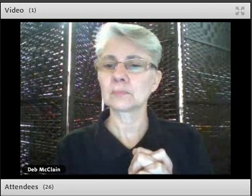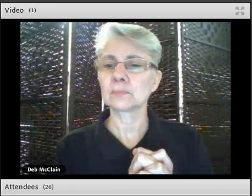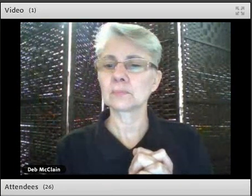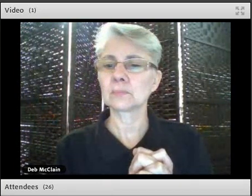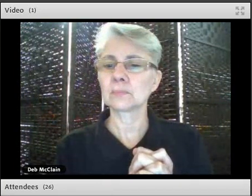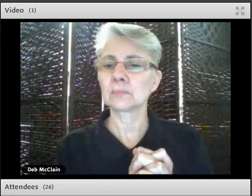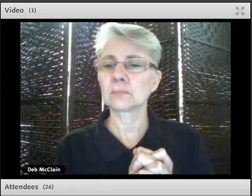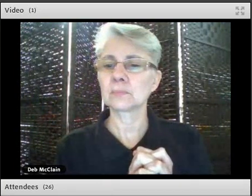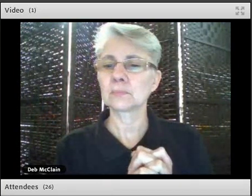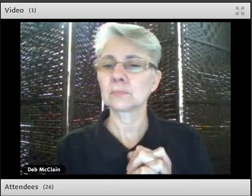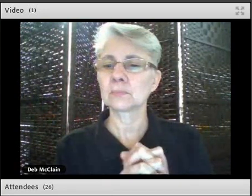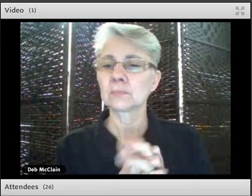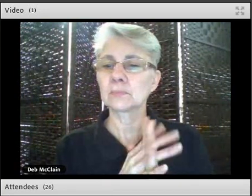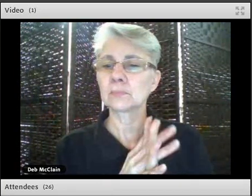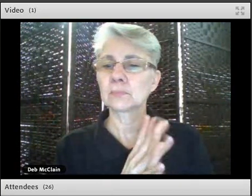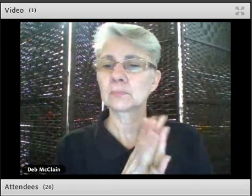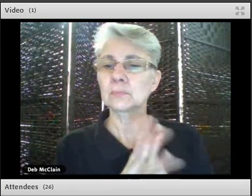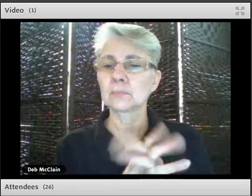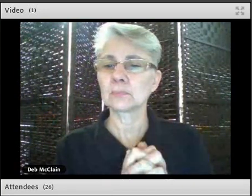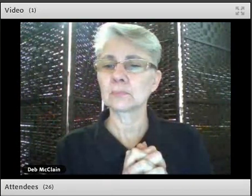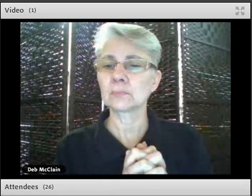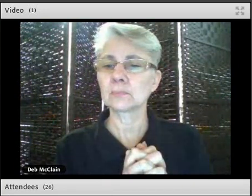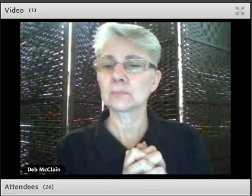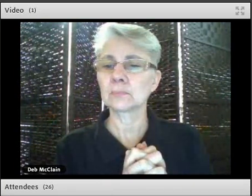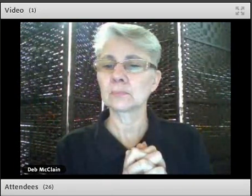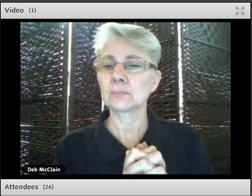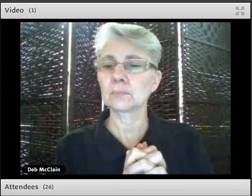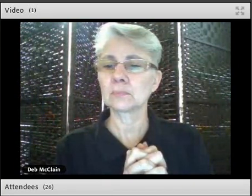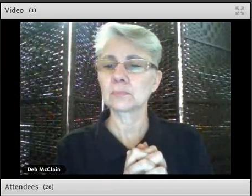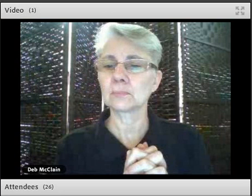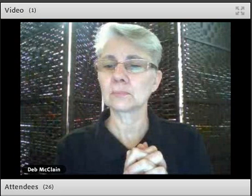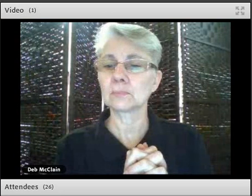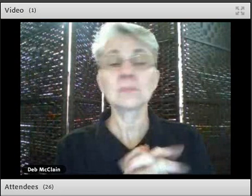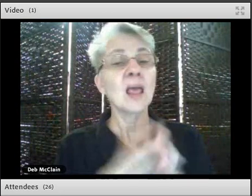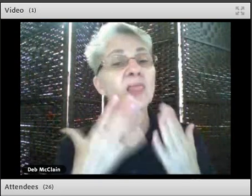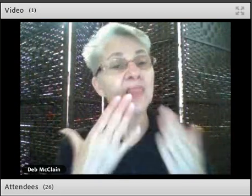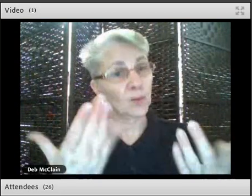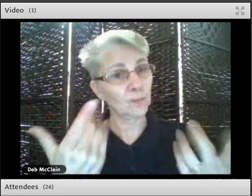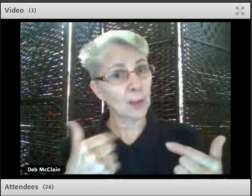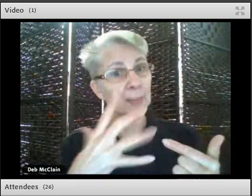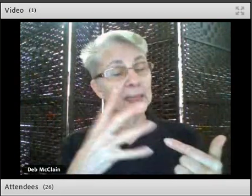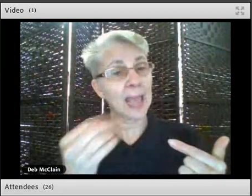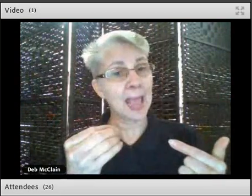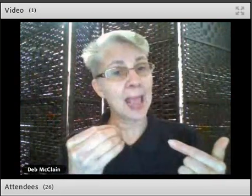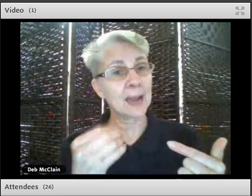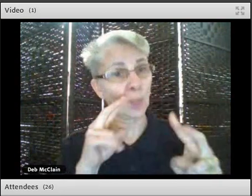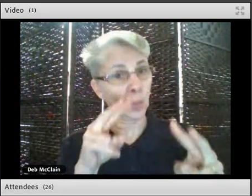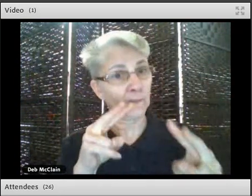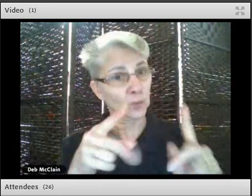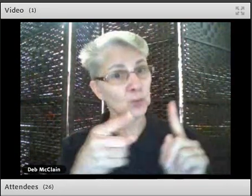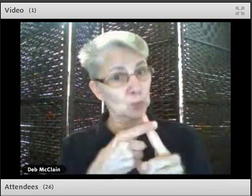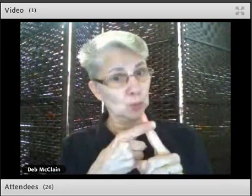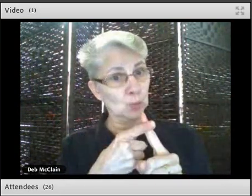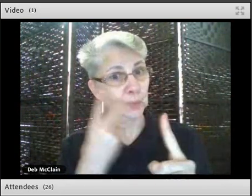in about two weeks, I think, right? Post: I believe so. If there are no more...